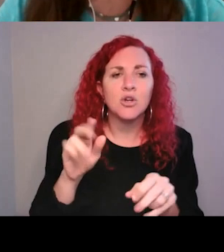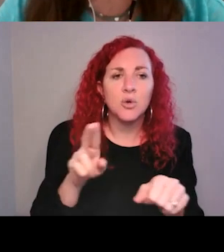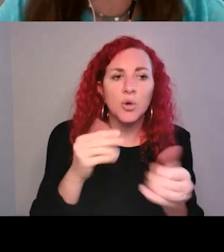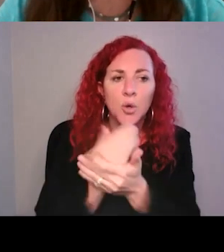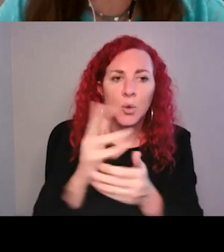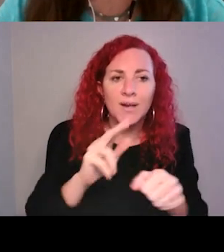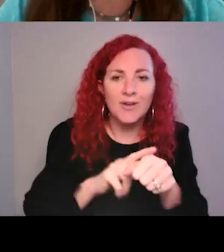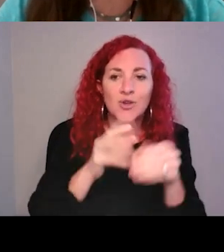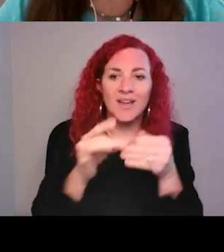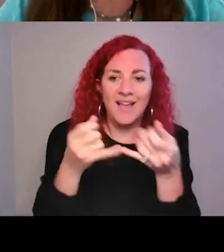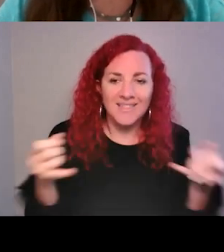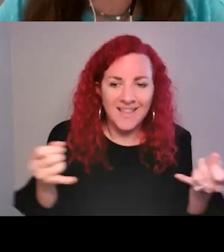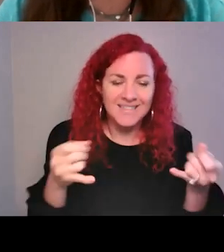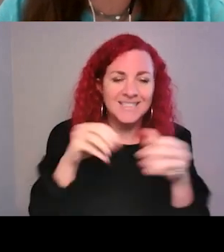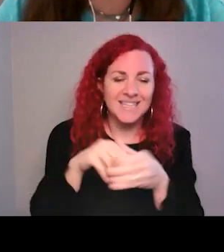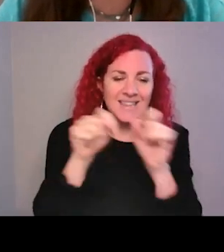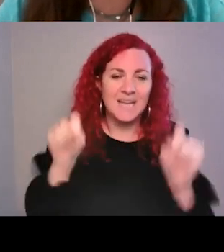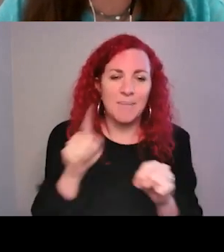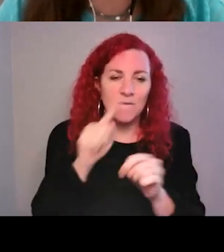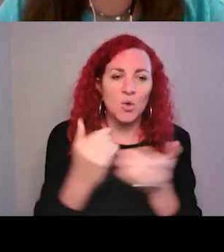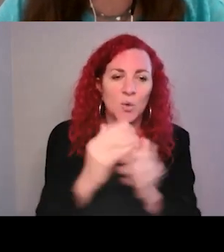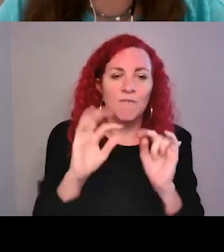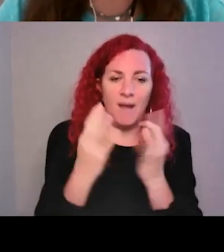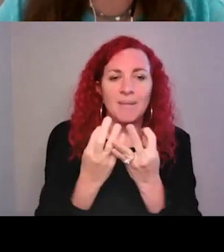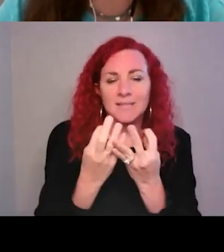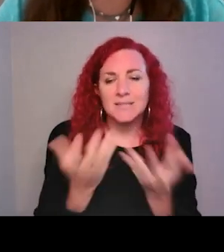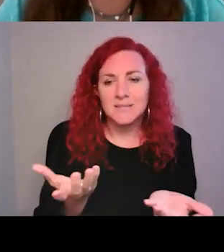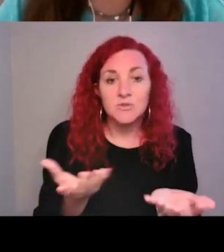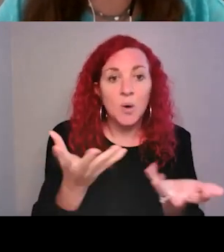THE TEMPLATE AS WELL. SO I WANT YOU TO GET TO WORK.